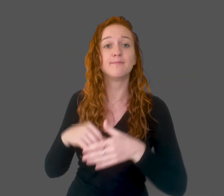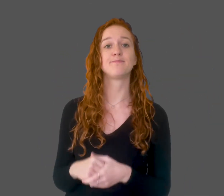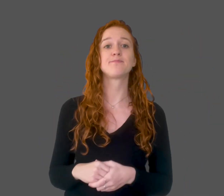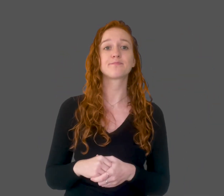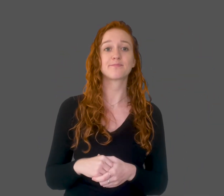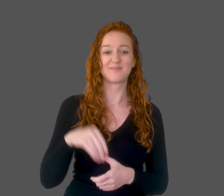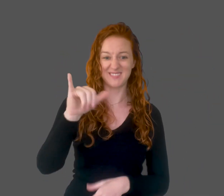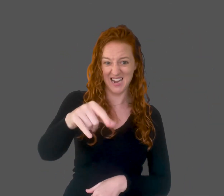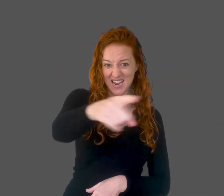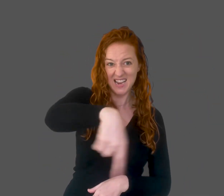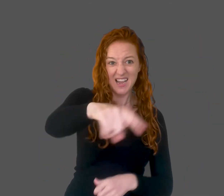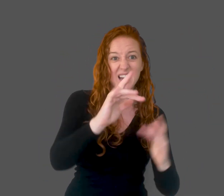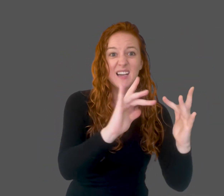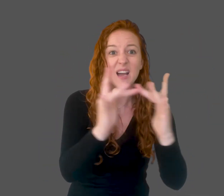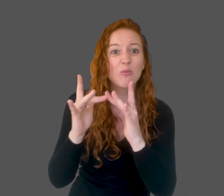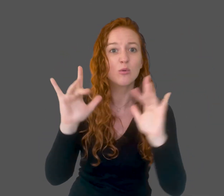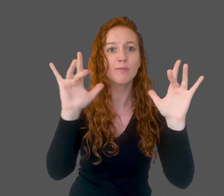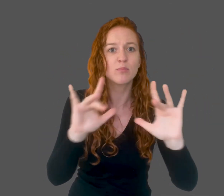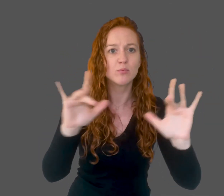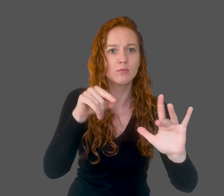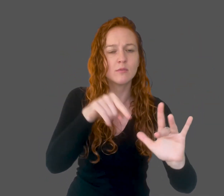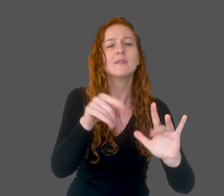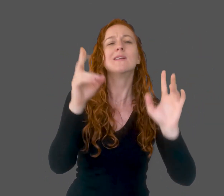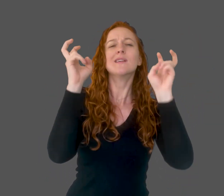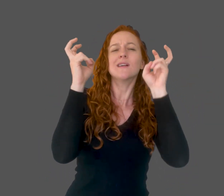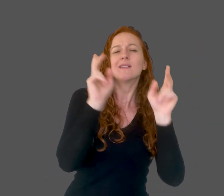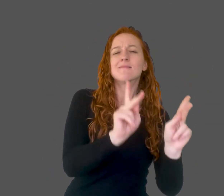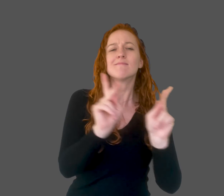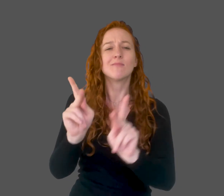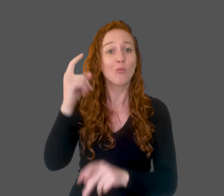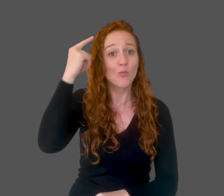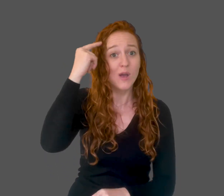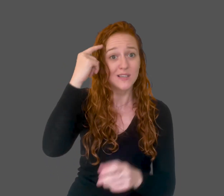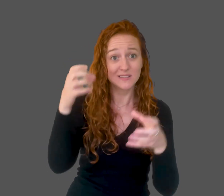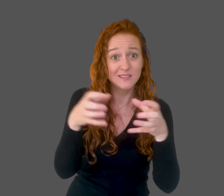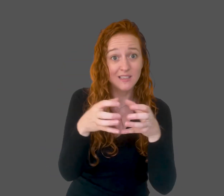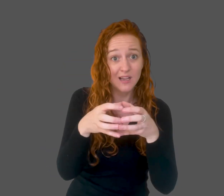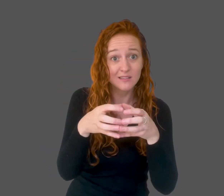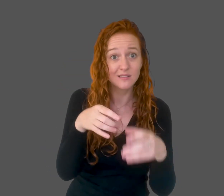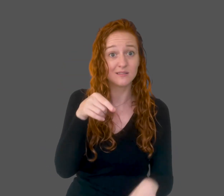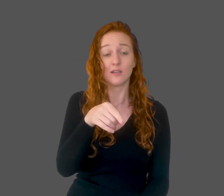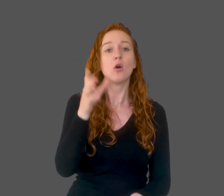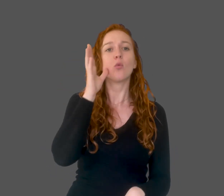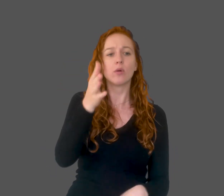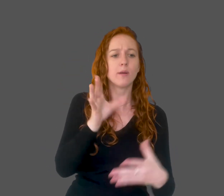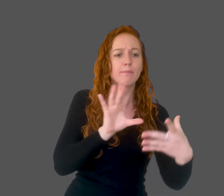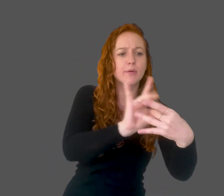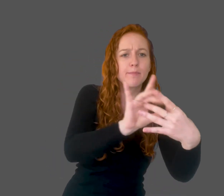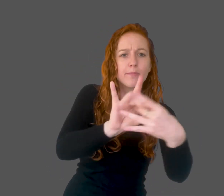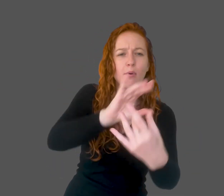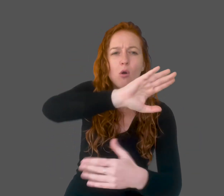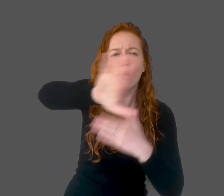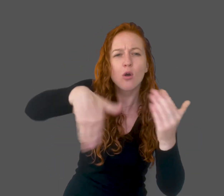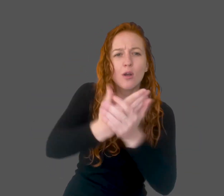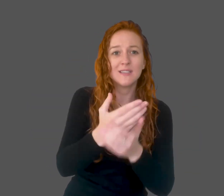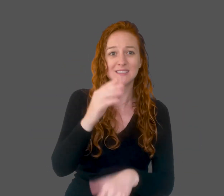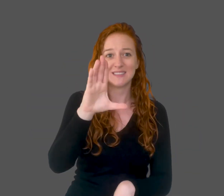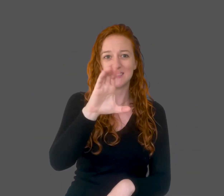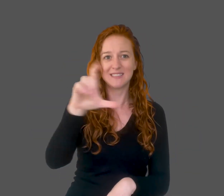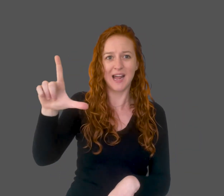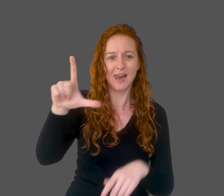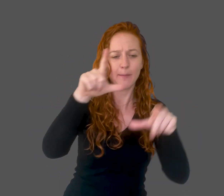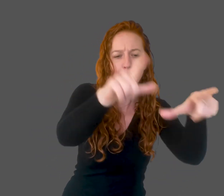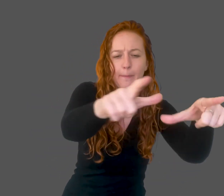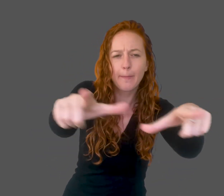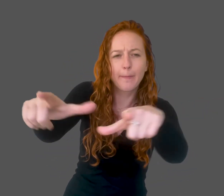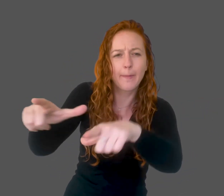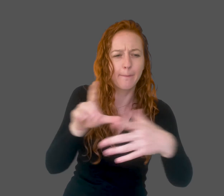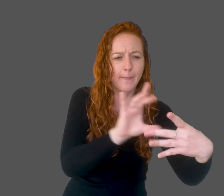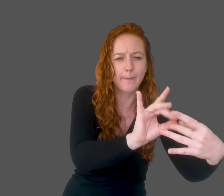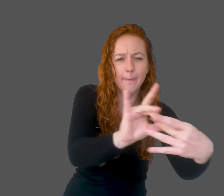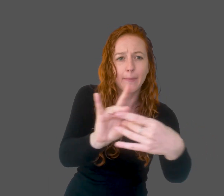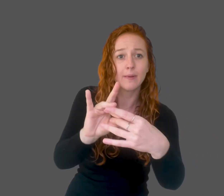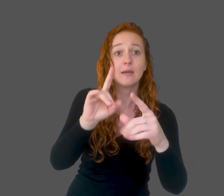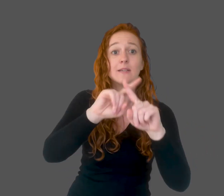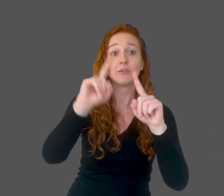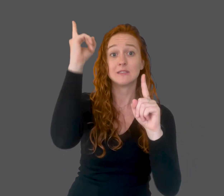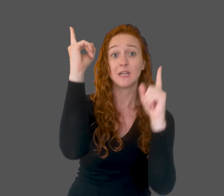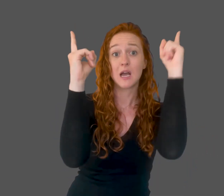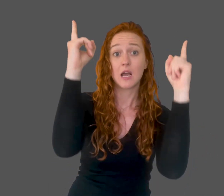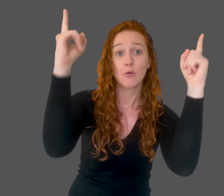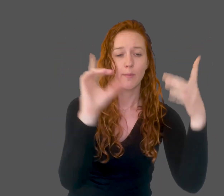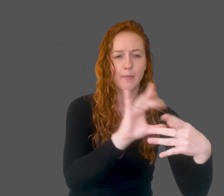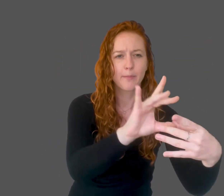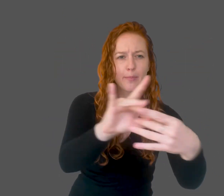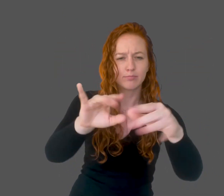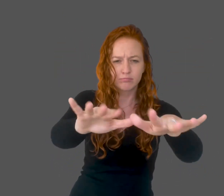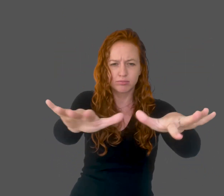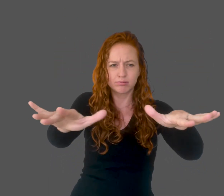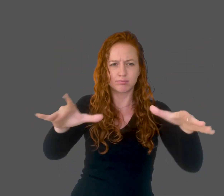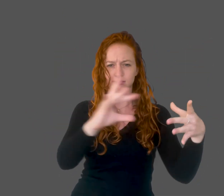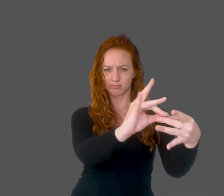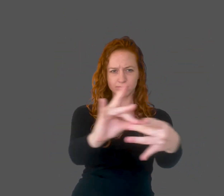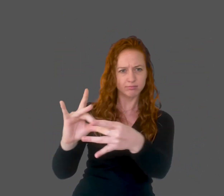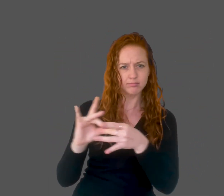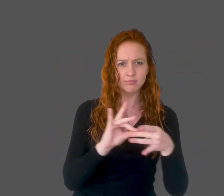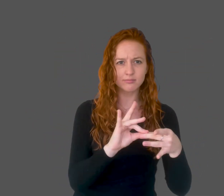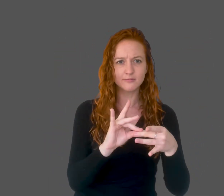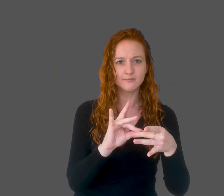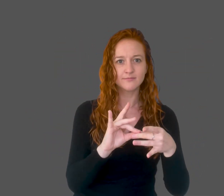The network is like a brain cell because it is connected to all the other cells through cell towers.